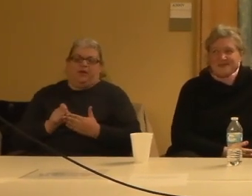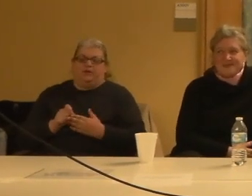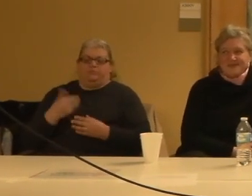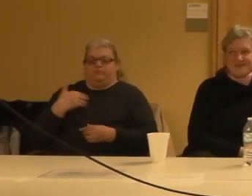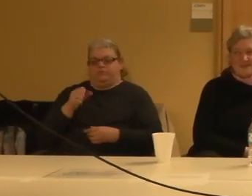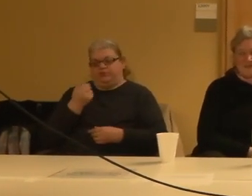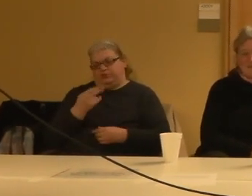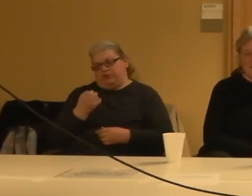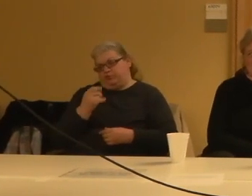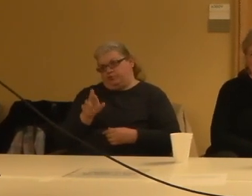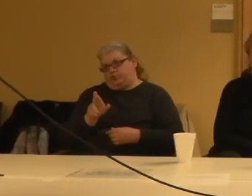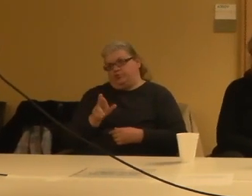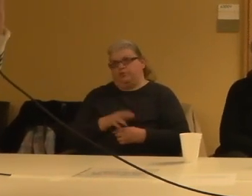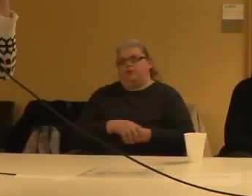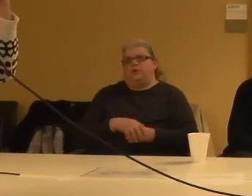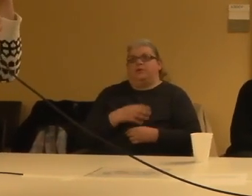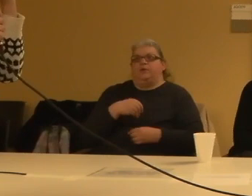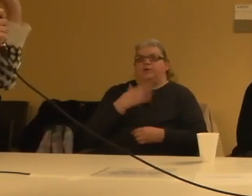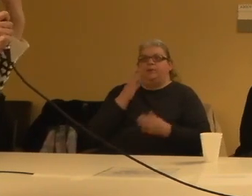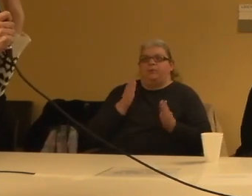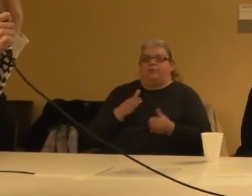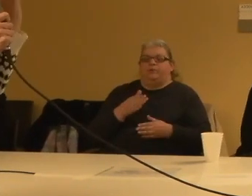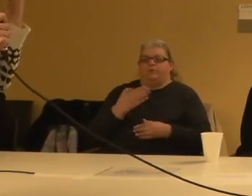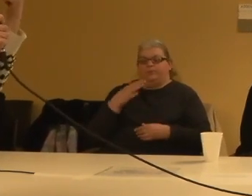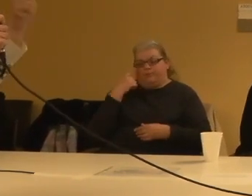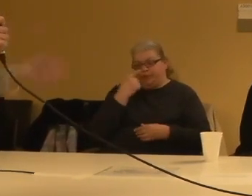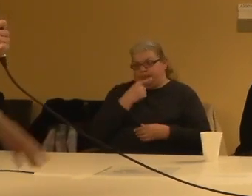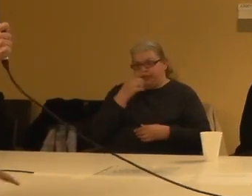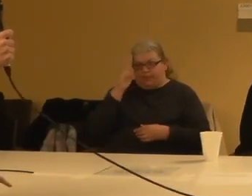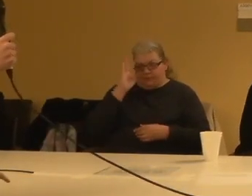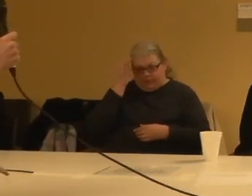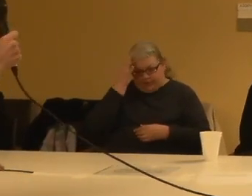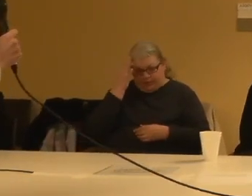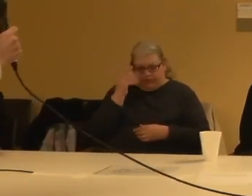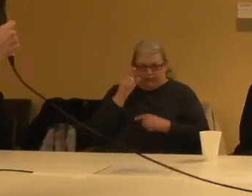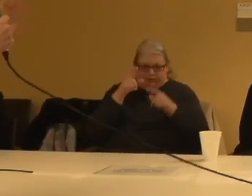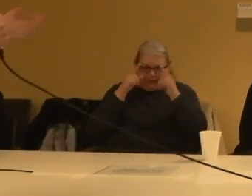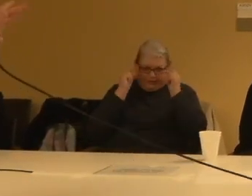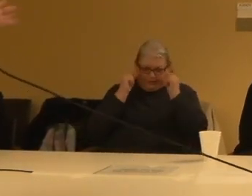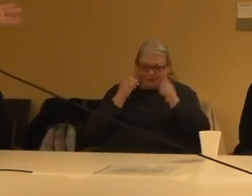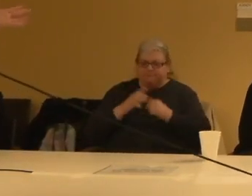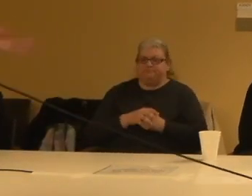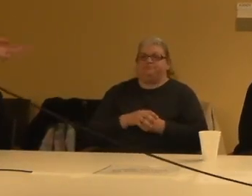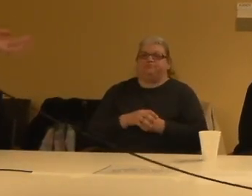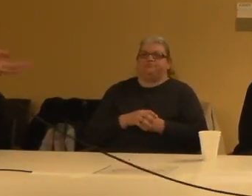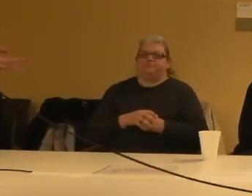I'm a white person, blue eyes, brown hair, glasses. This is kind of going off what you said Celise,